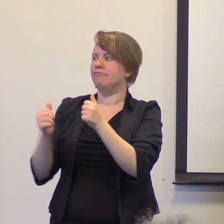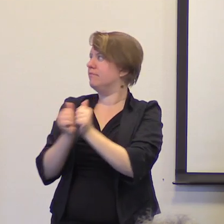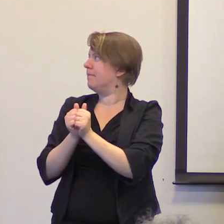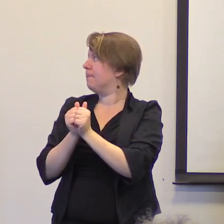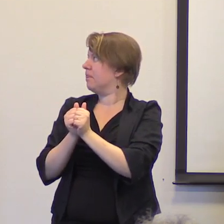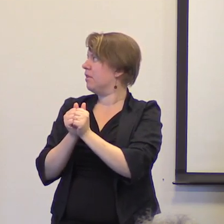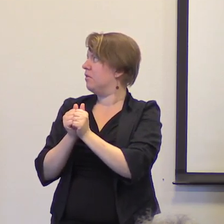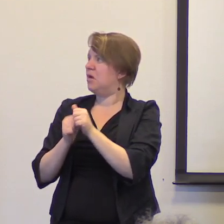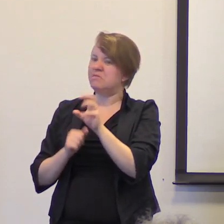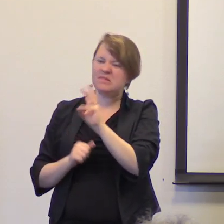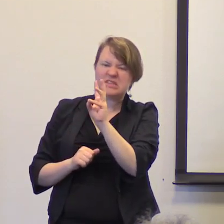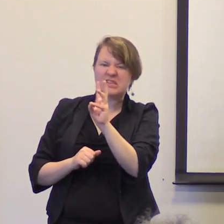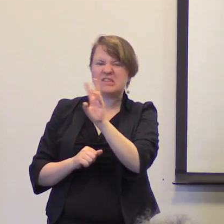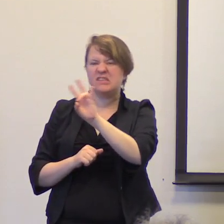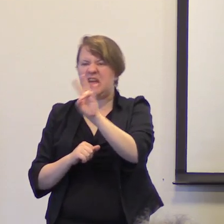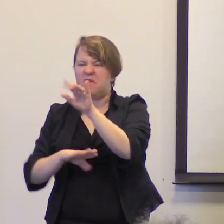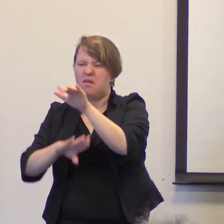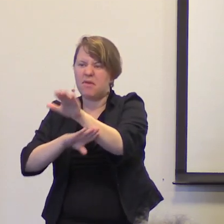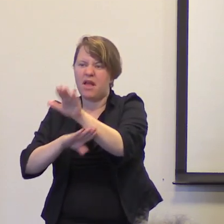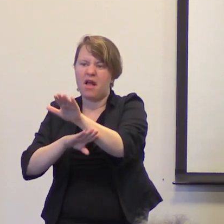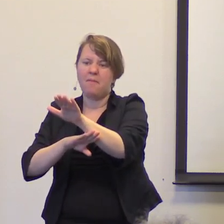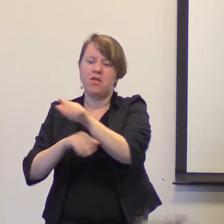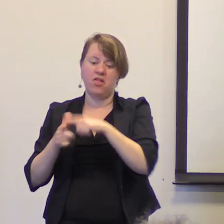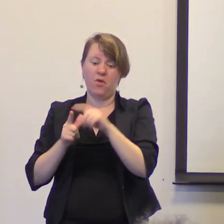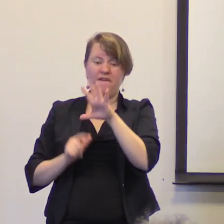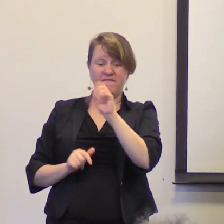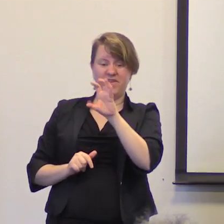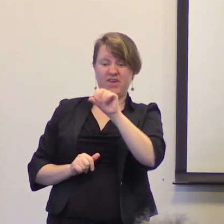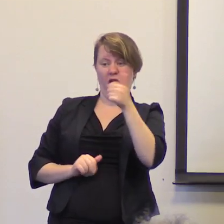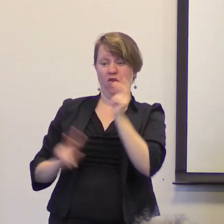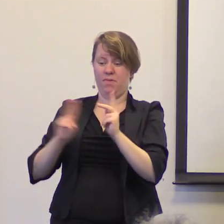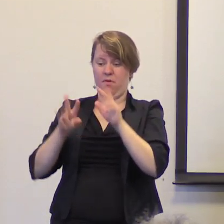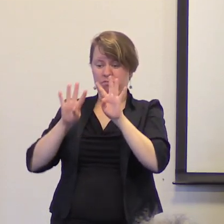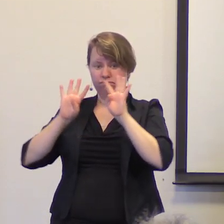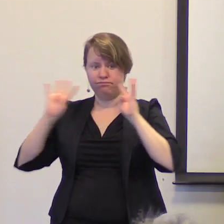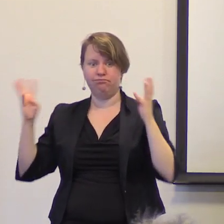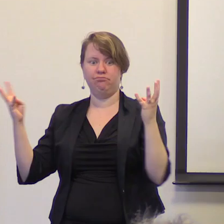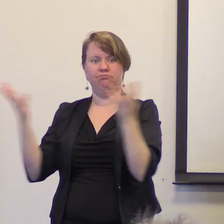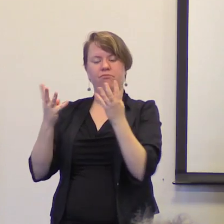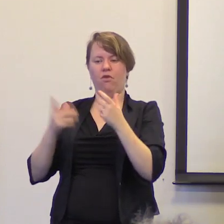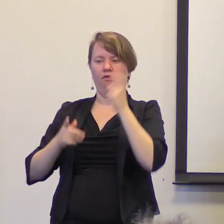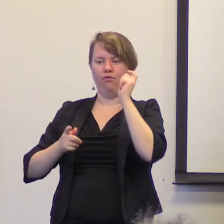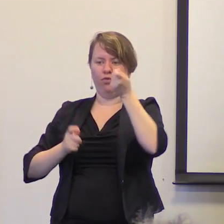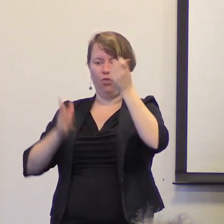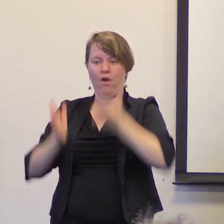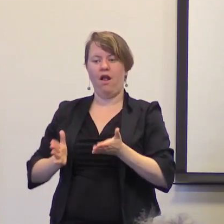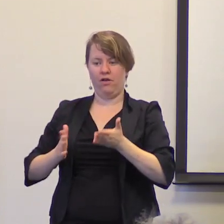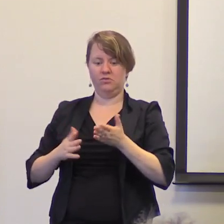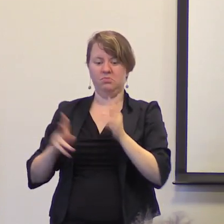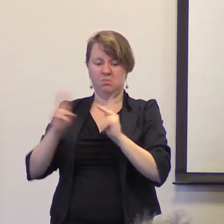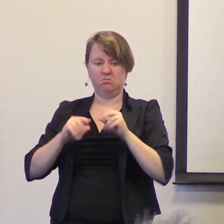6, 7 p.m. on Saturday night, there were 50 or so people in front of the courthouse because somebody had put it on their Facebook page or Twitter.